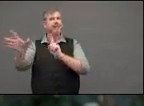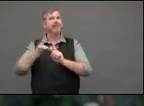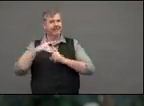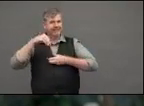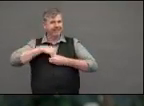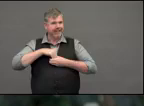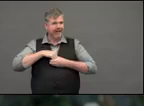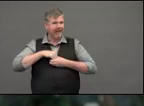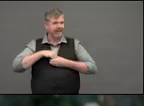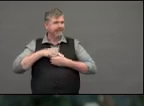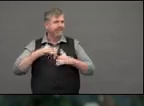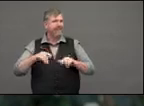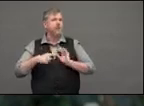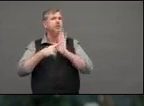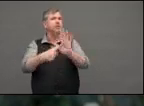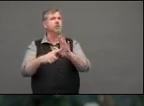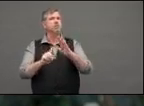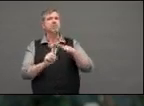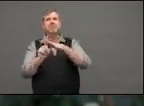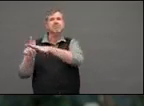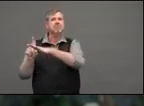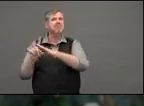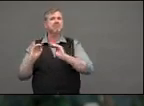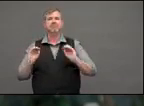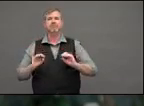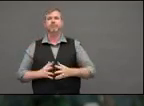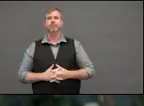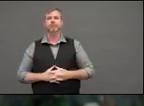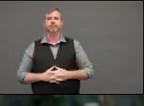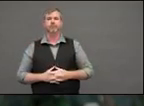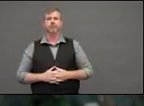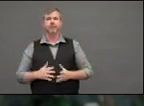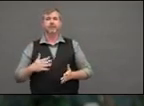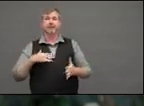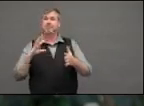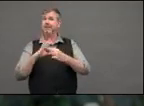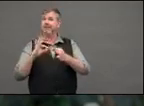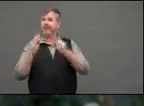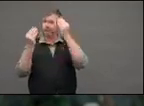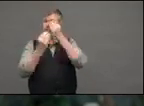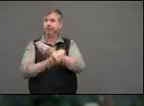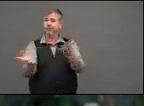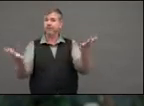my message to them would be to think about others and also think about